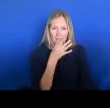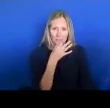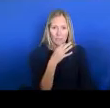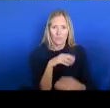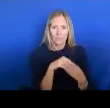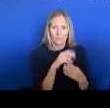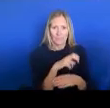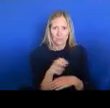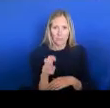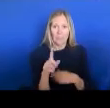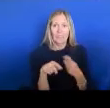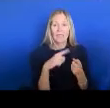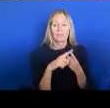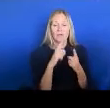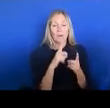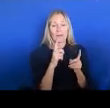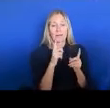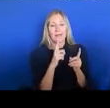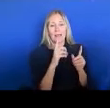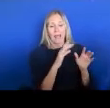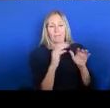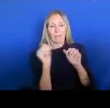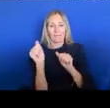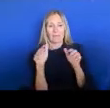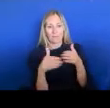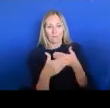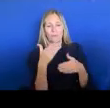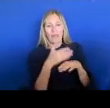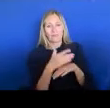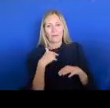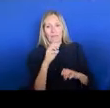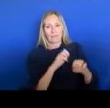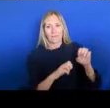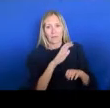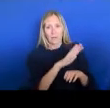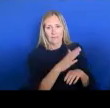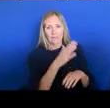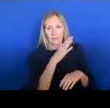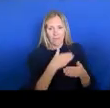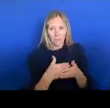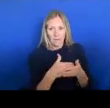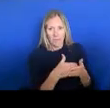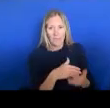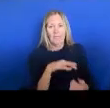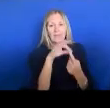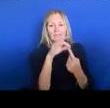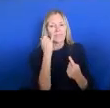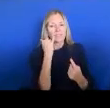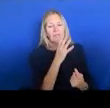parents when I leave the room after evaluating their baby, especially if they've got grandmothers and aunts and